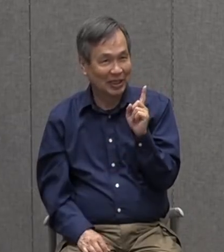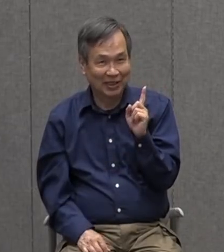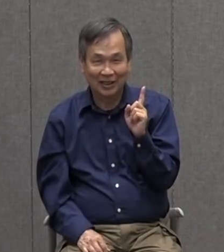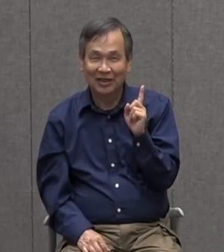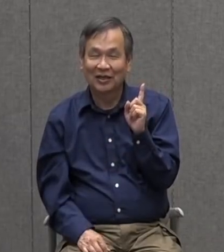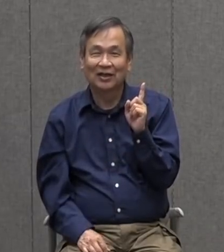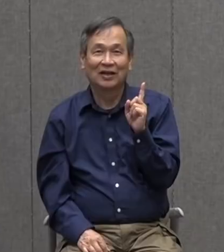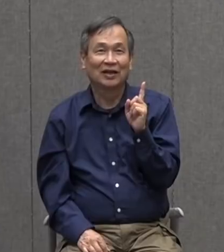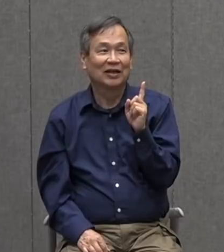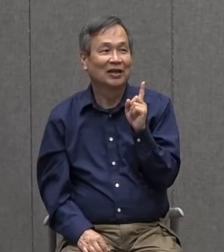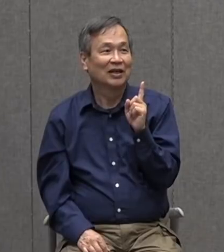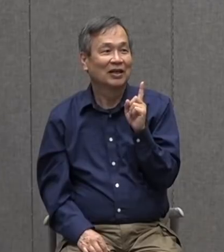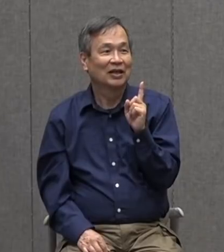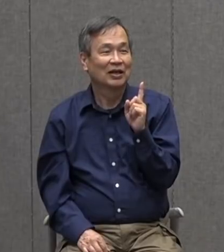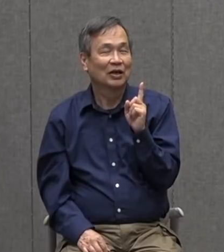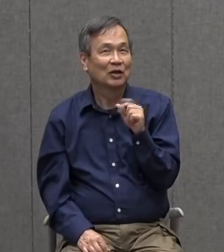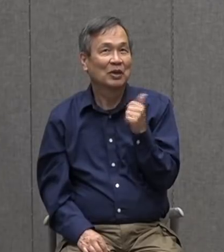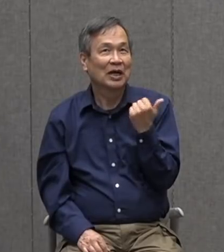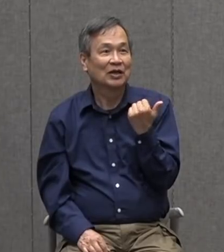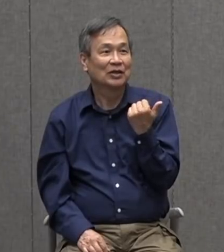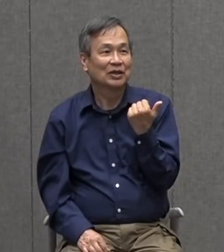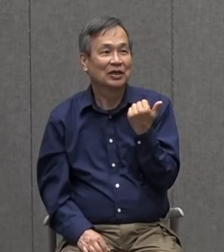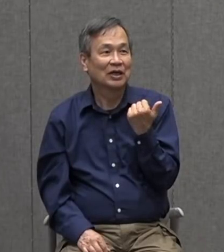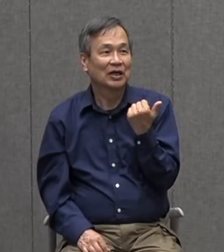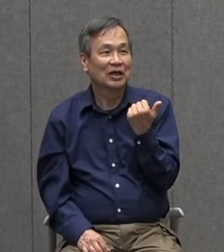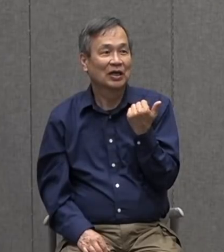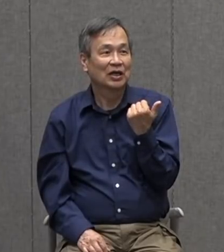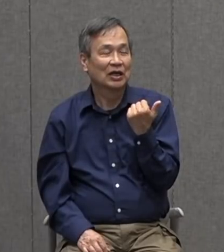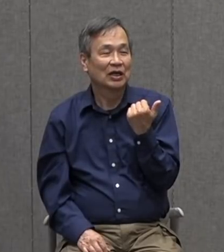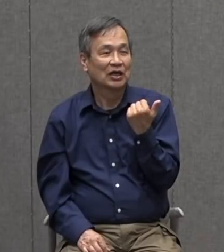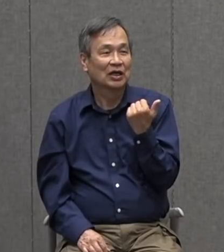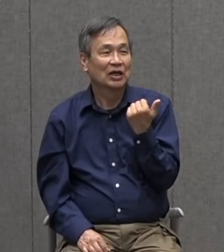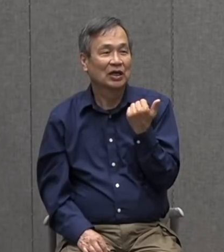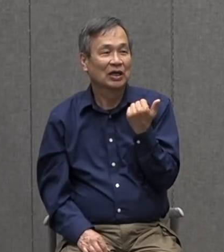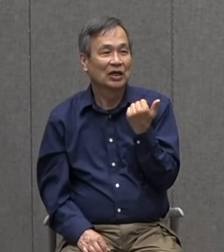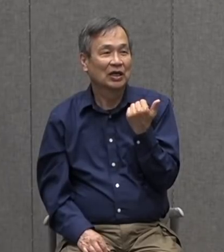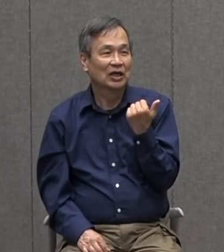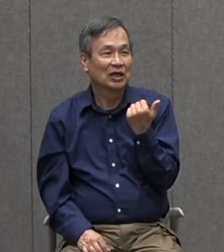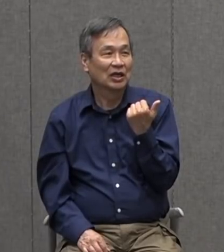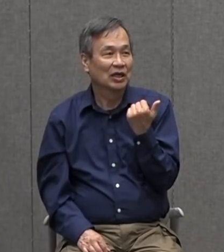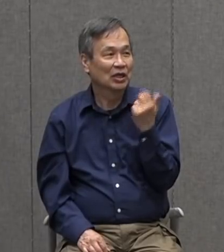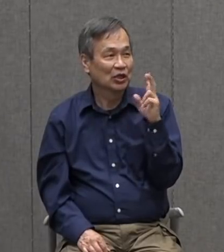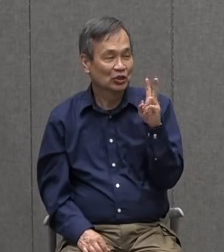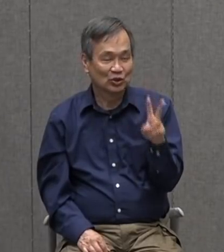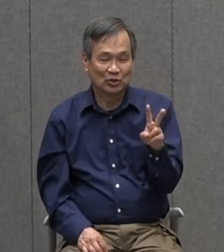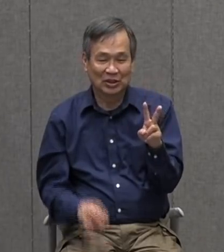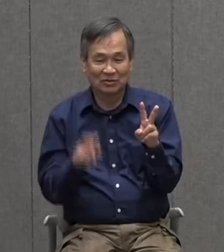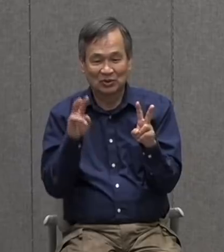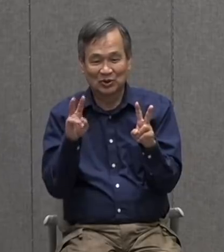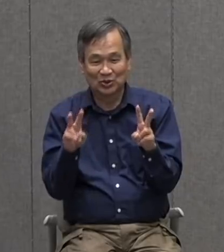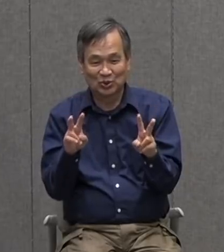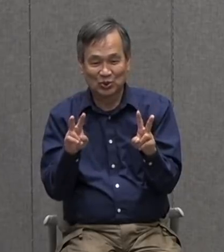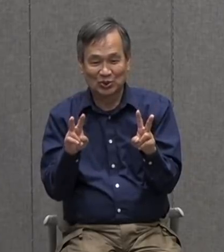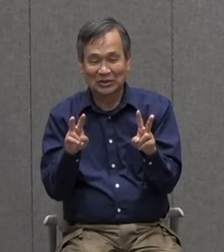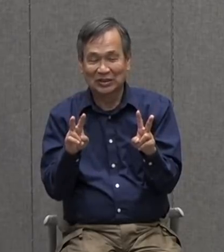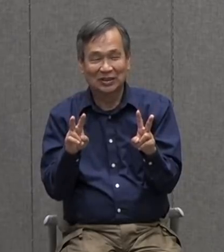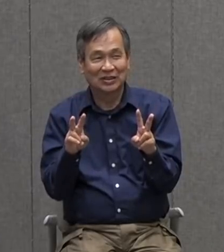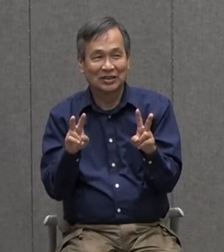what else would it be, to make four? It'd be two times two and really two, it's a square number